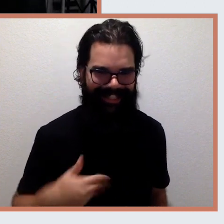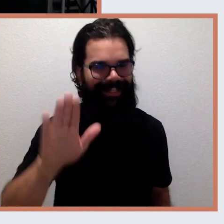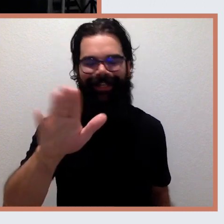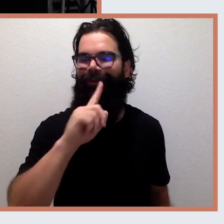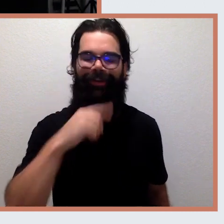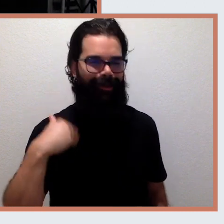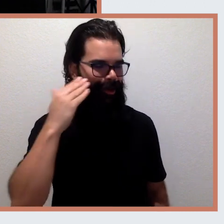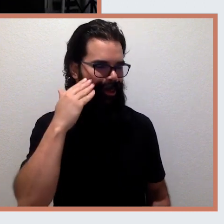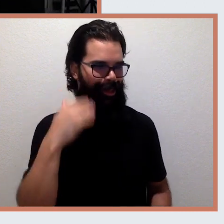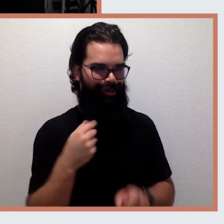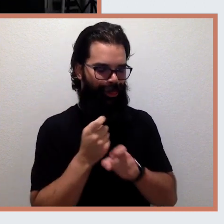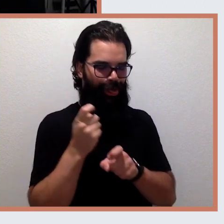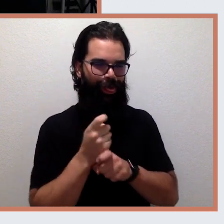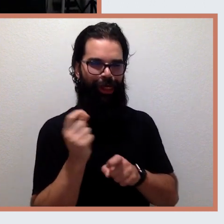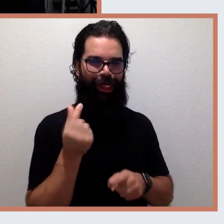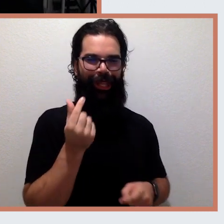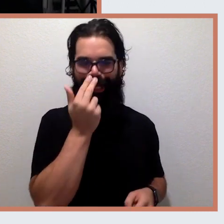That is so weird. Whoa, heard a voice."